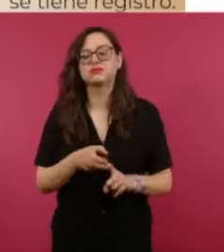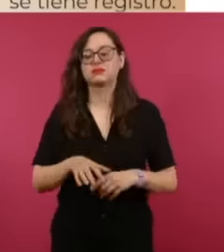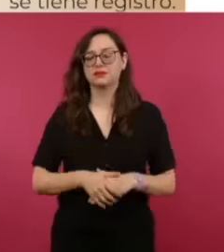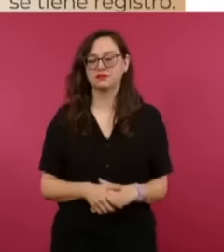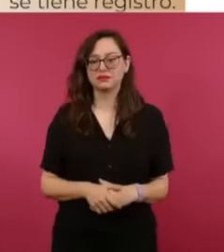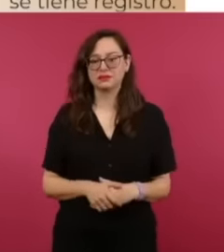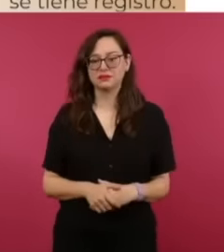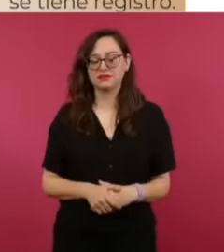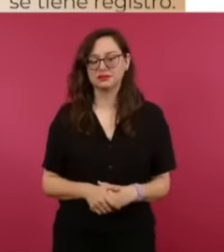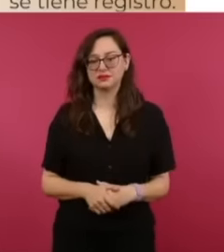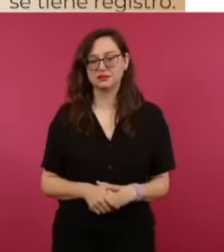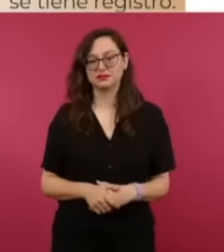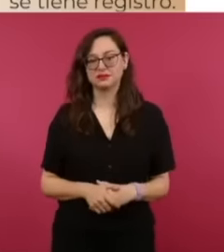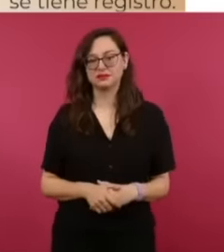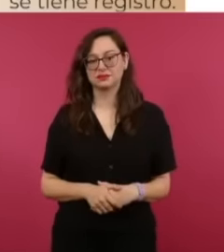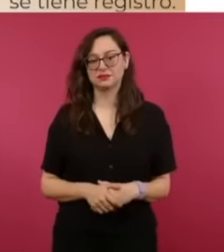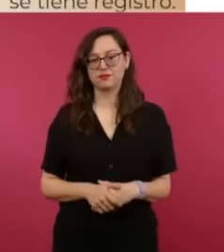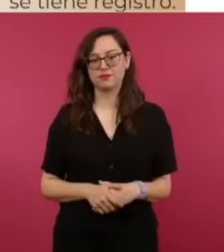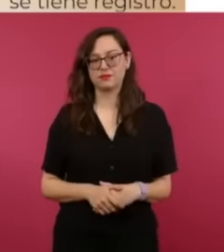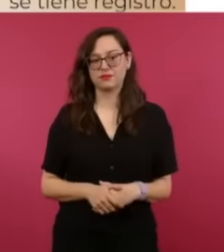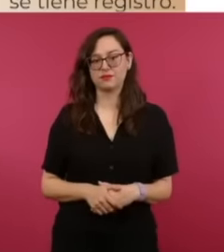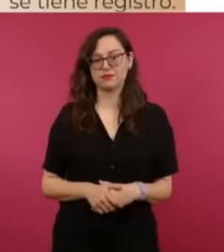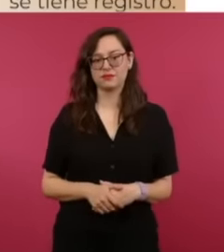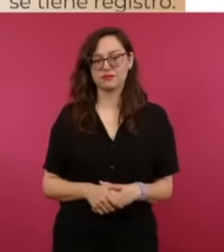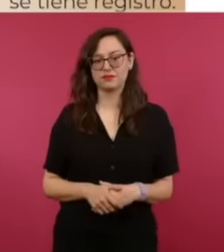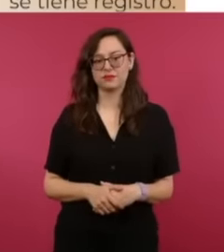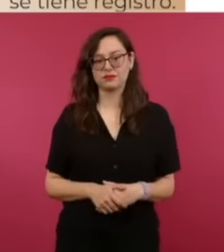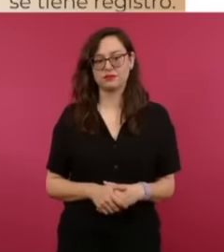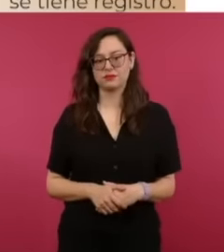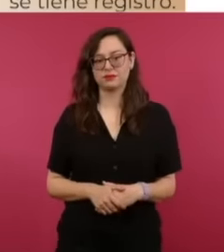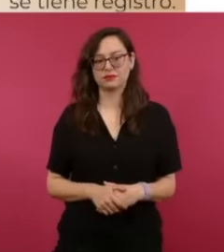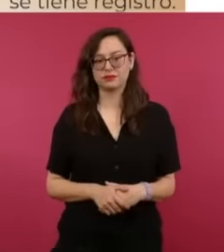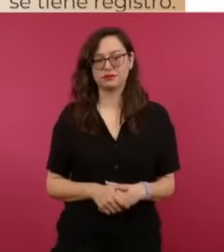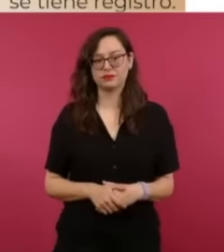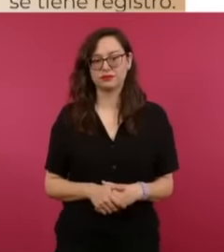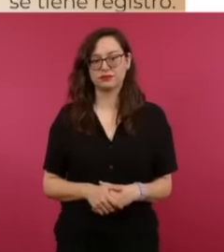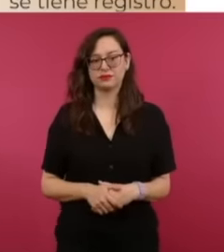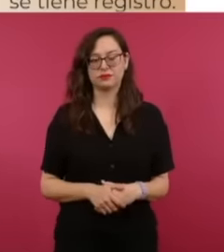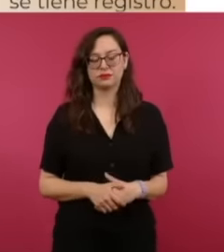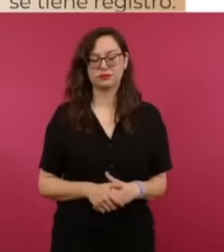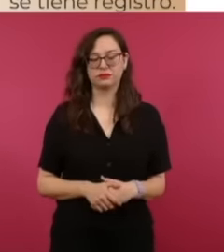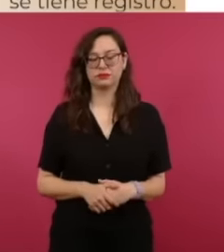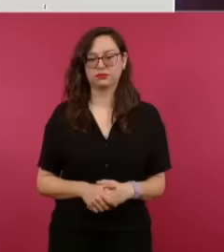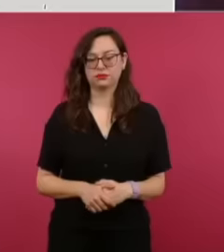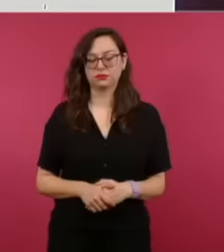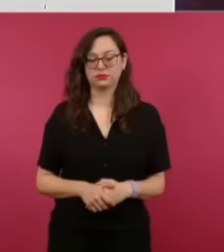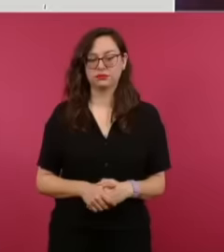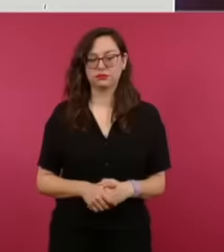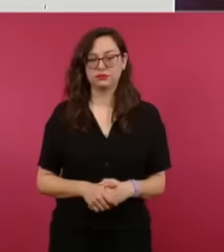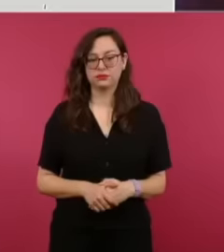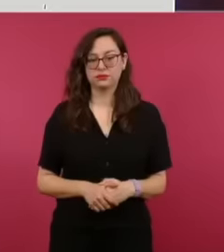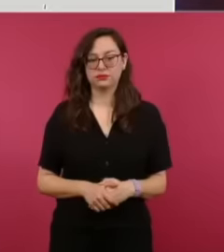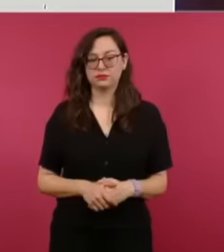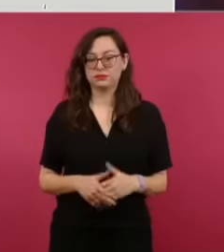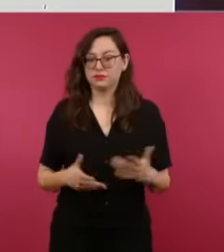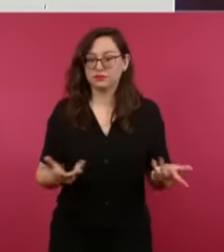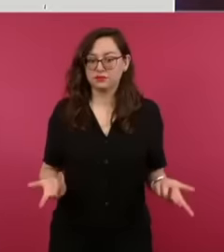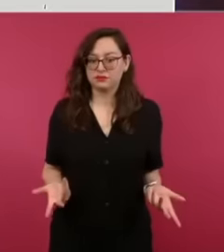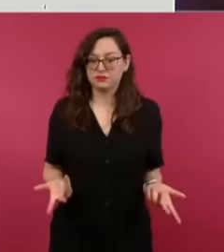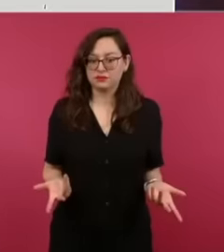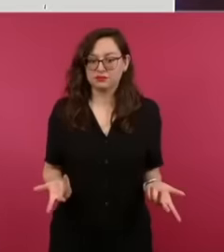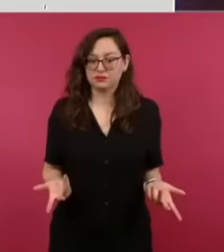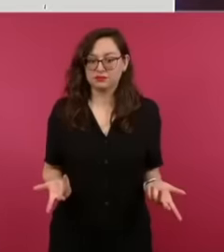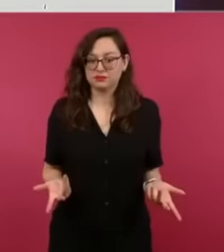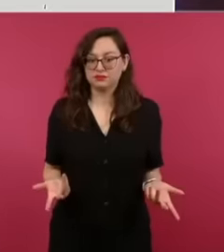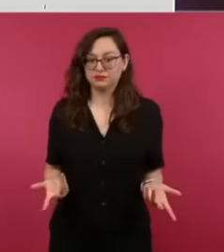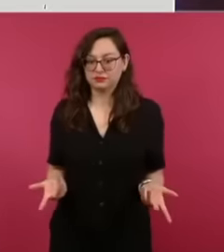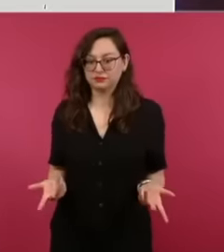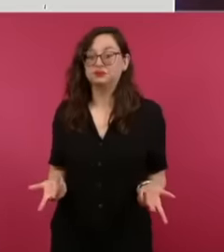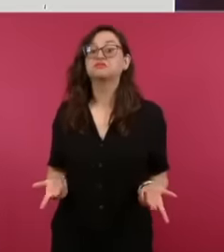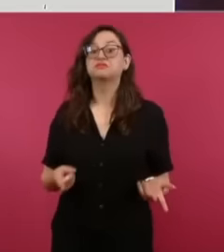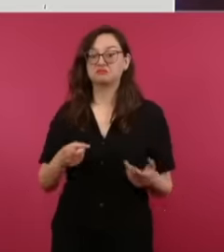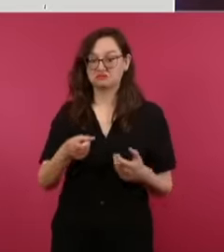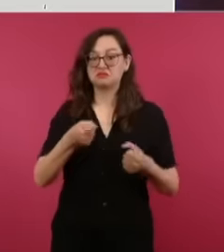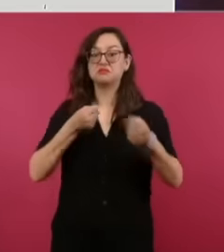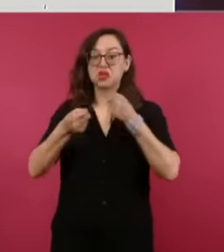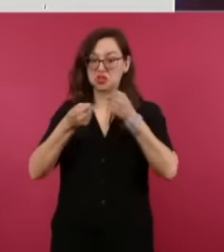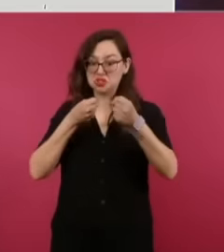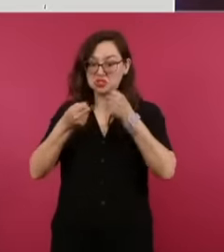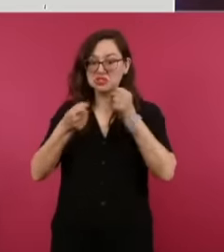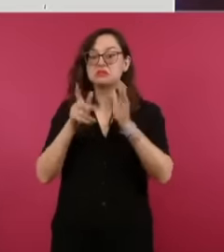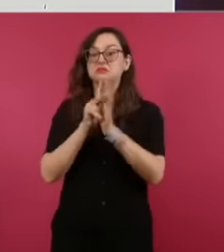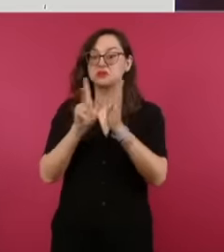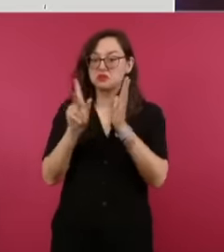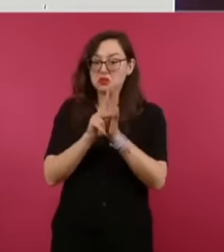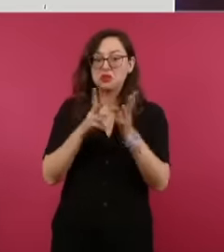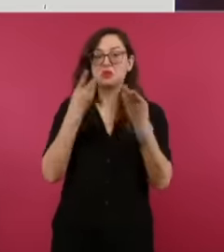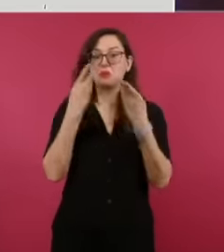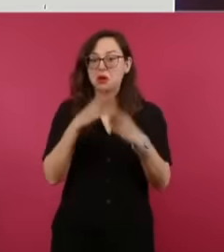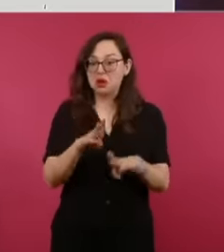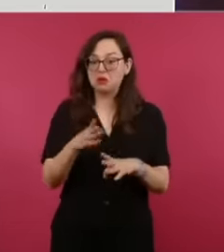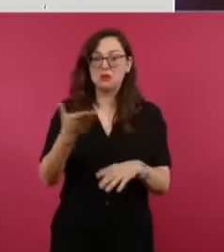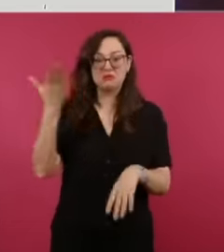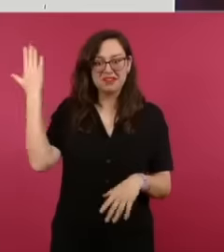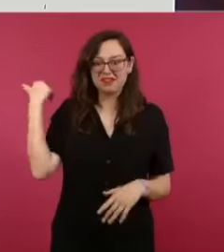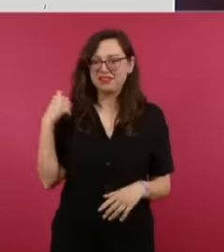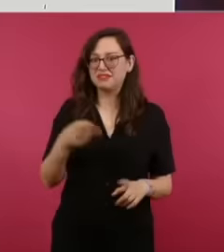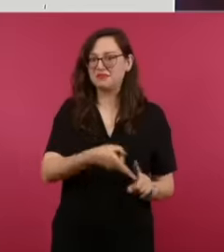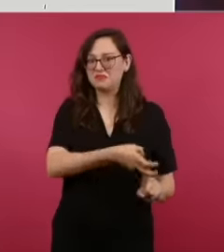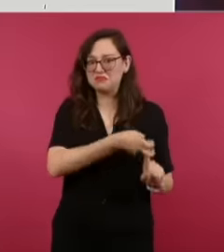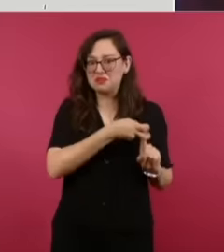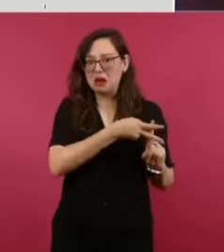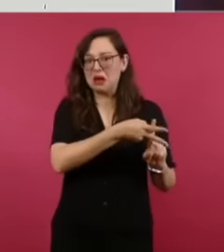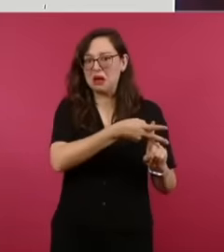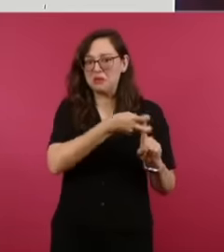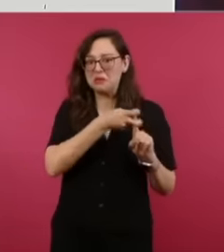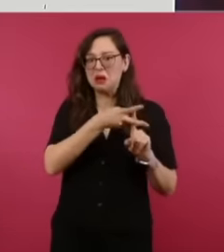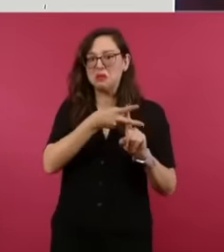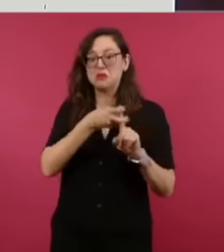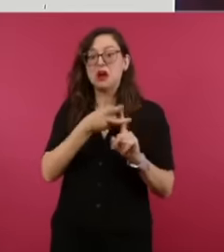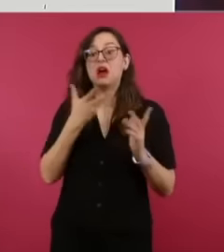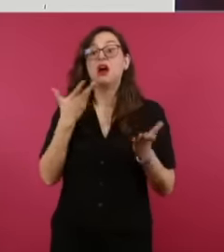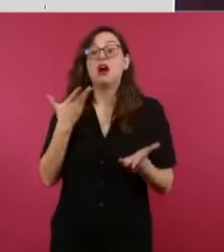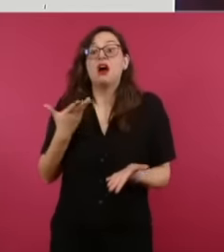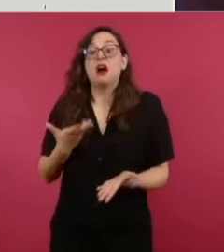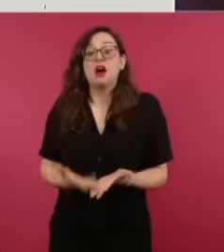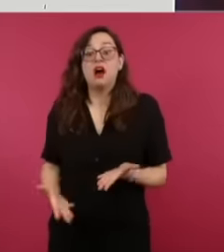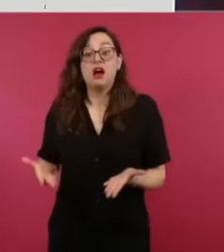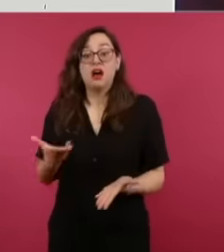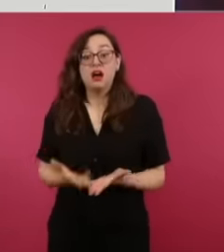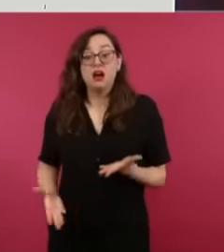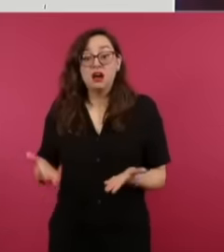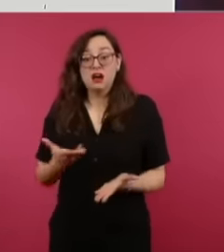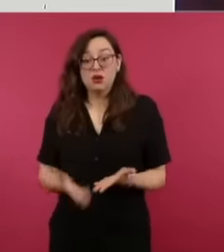neighborhoods owners of media outlets bankers were kidnapped that fortunately and knock on